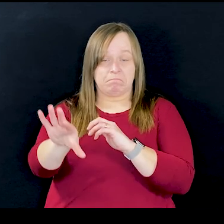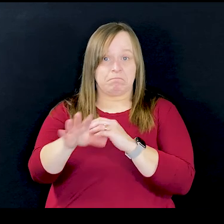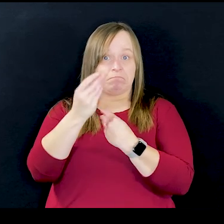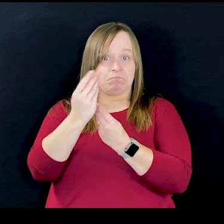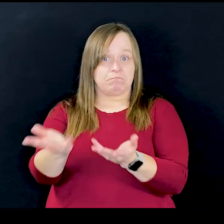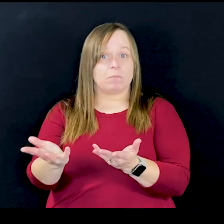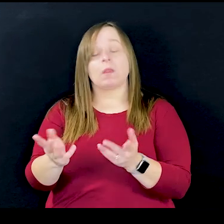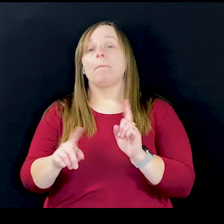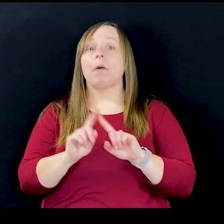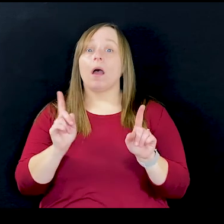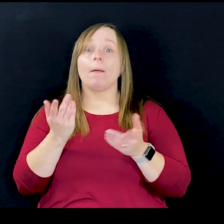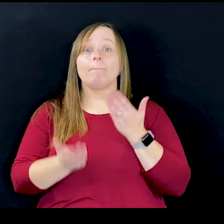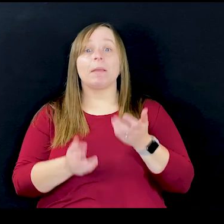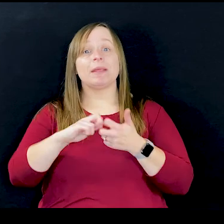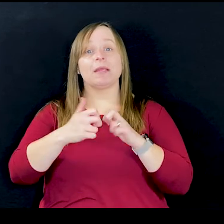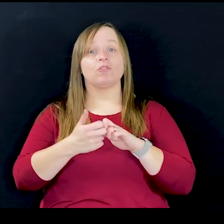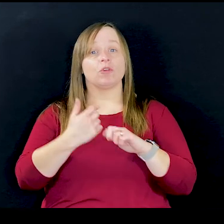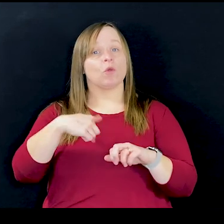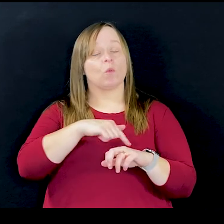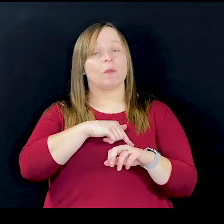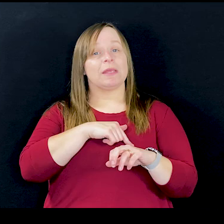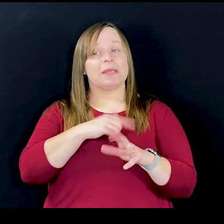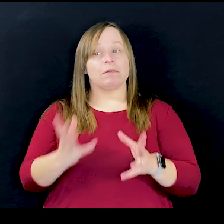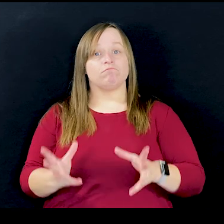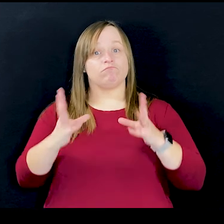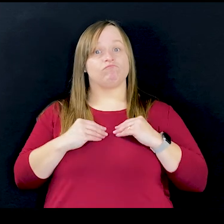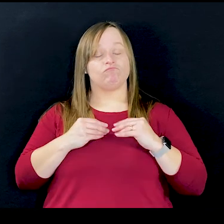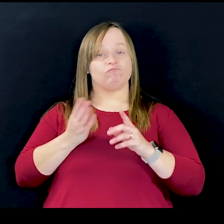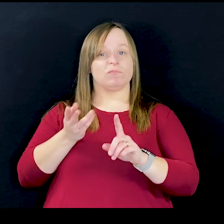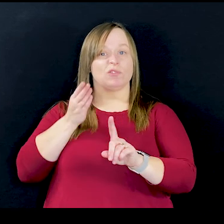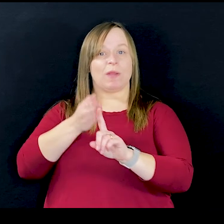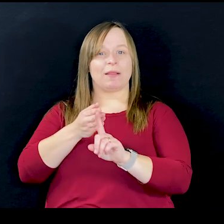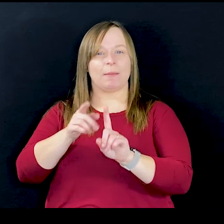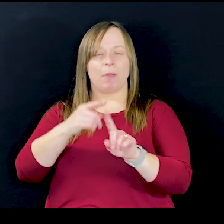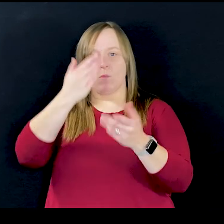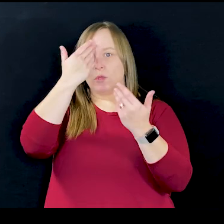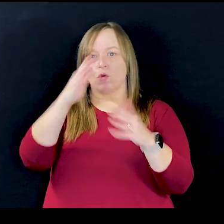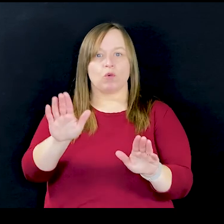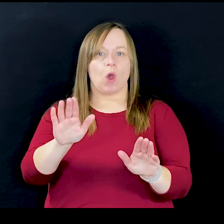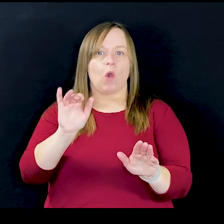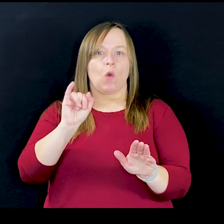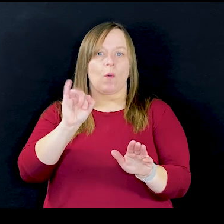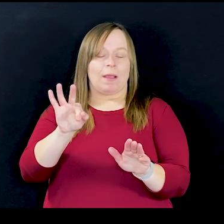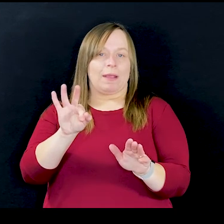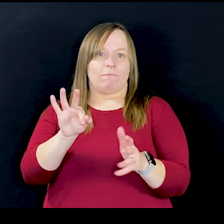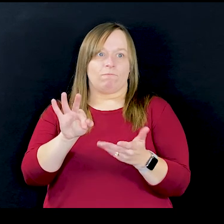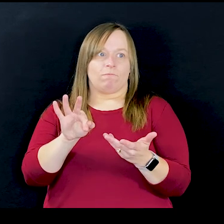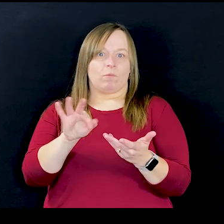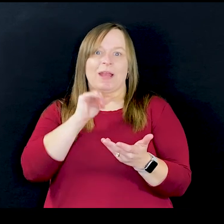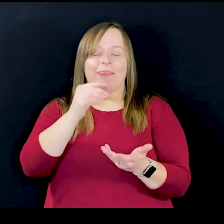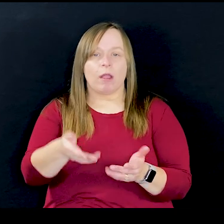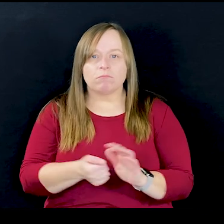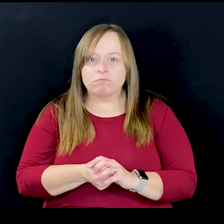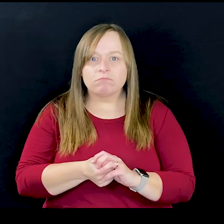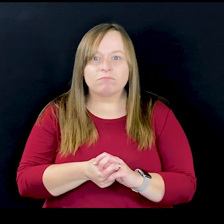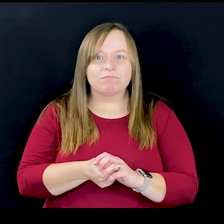But there may be issues that we want to take on directly, but we're not going to know unless we are there.